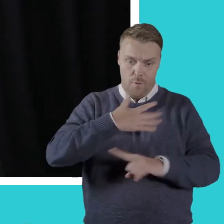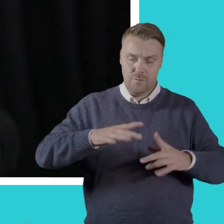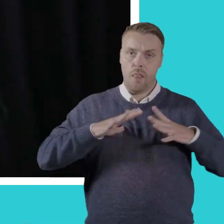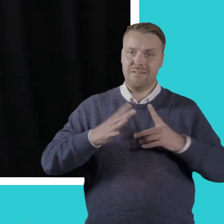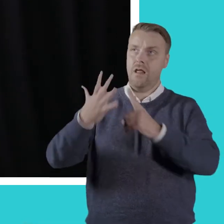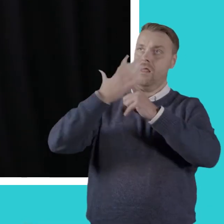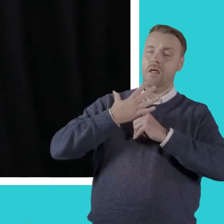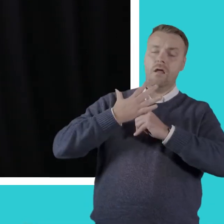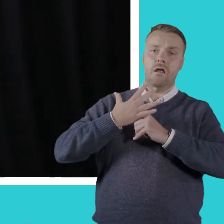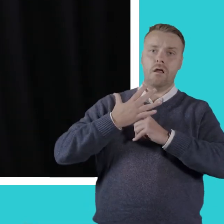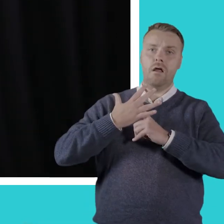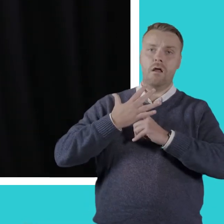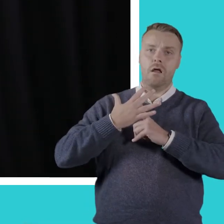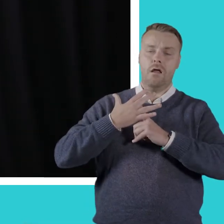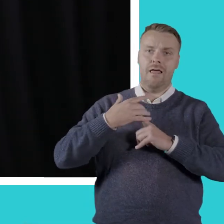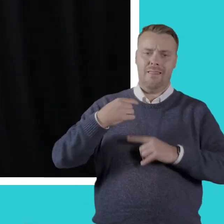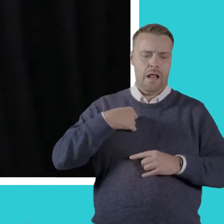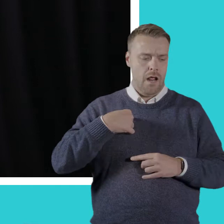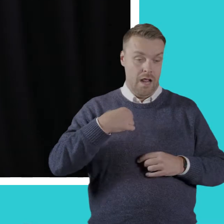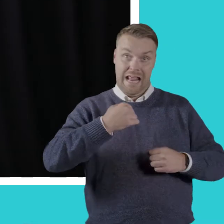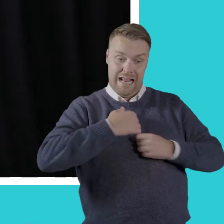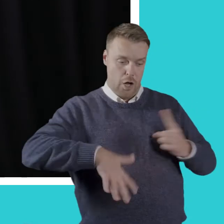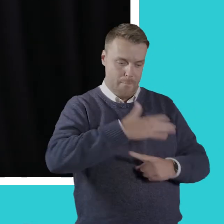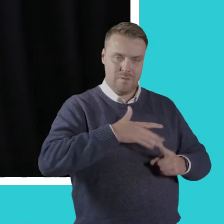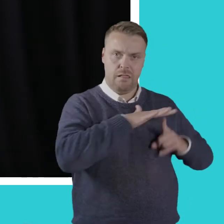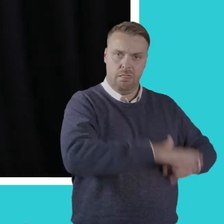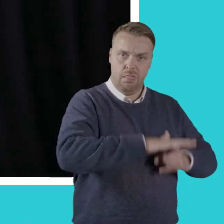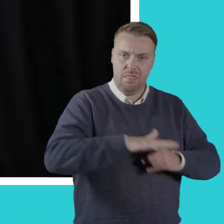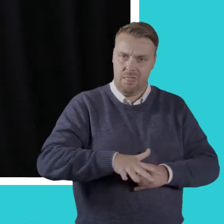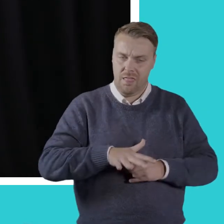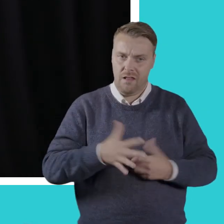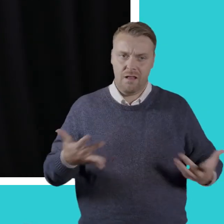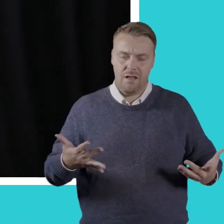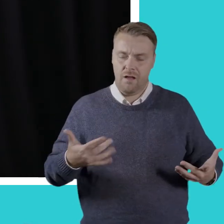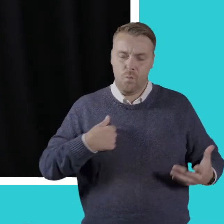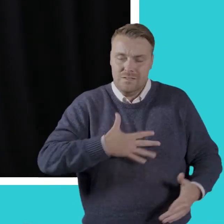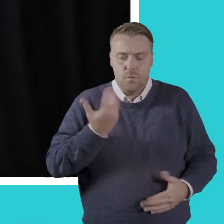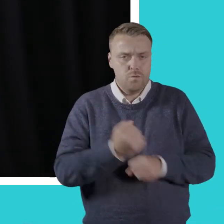out and call our own as bad is a very you know of course we're very reluctant to do that. But